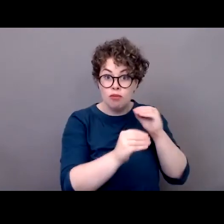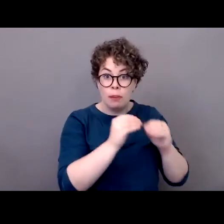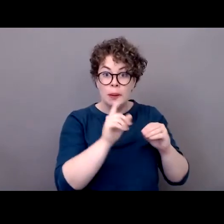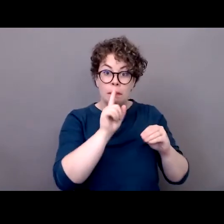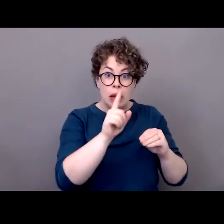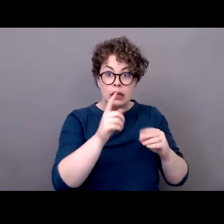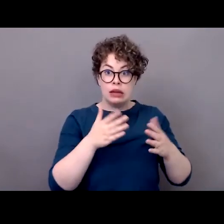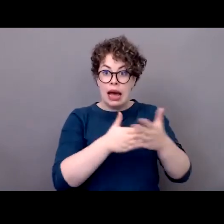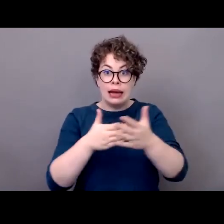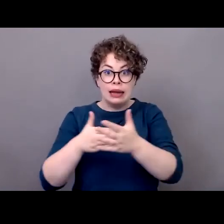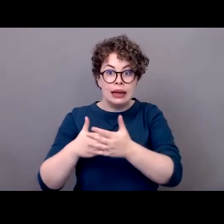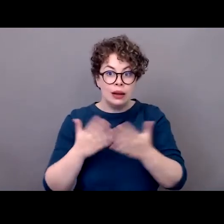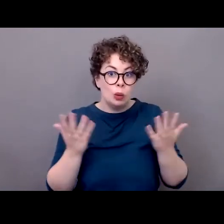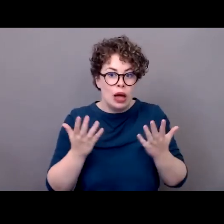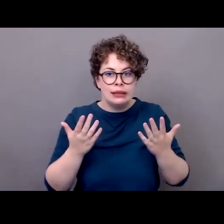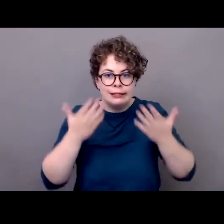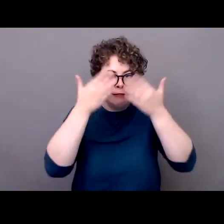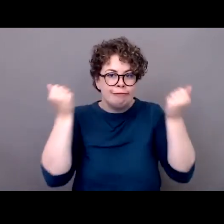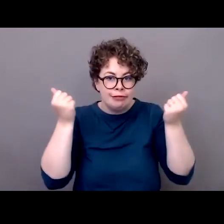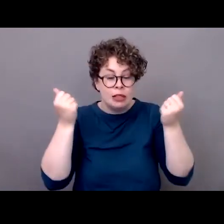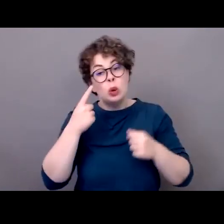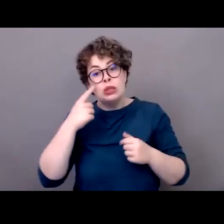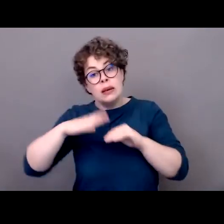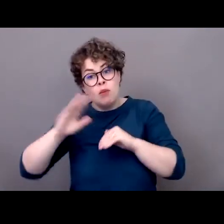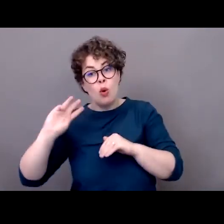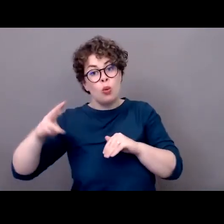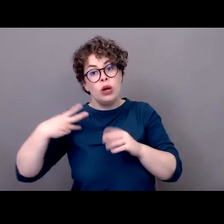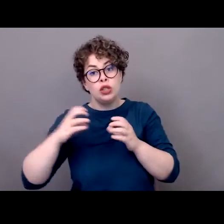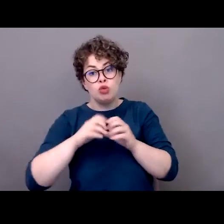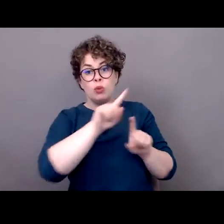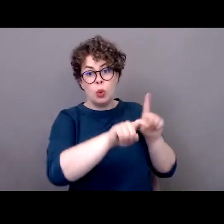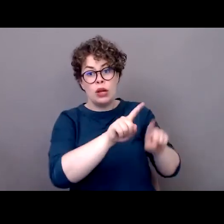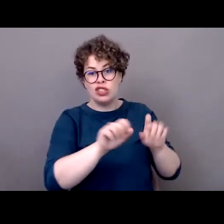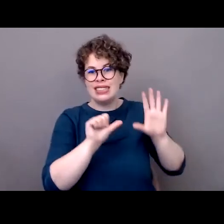more and more being used in the sector. There is also the extended set of the Washington group,